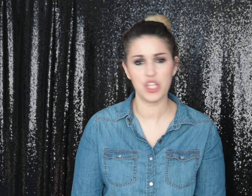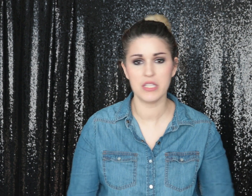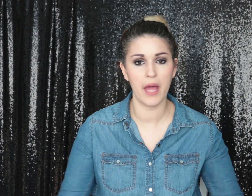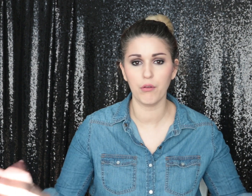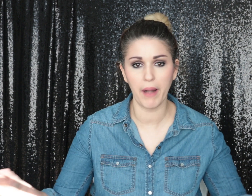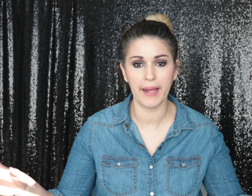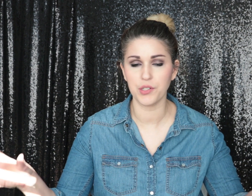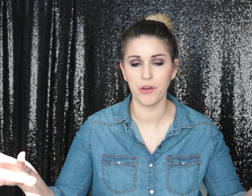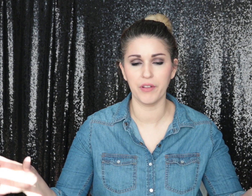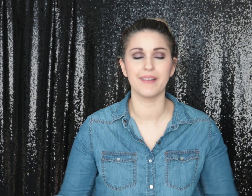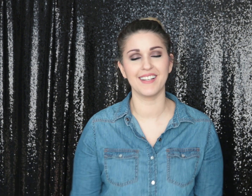It's just not a rant or event.